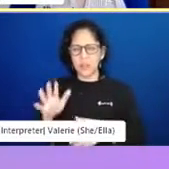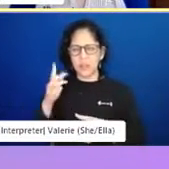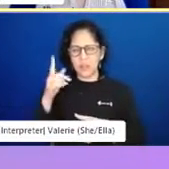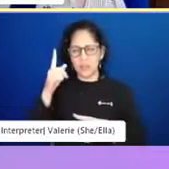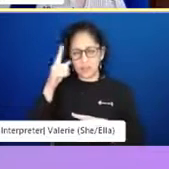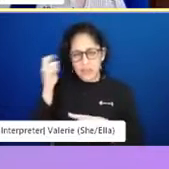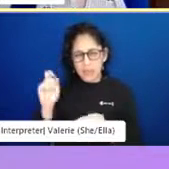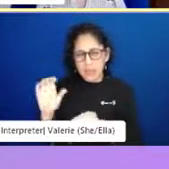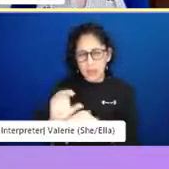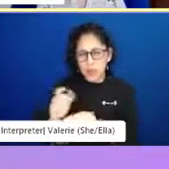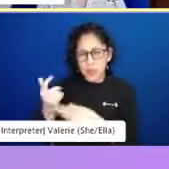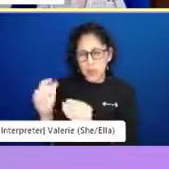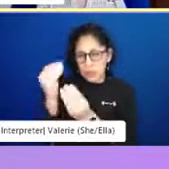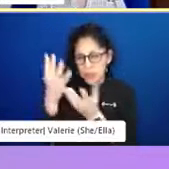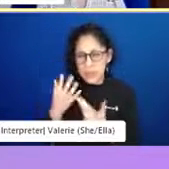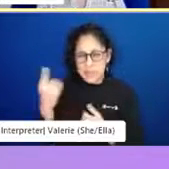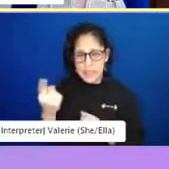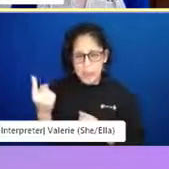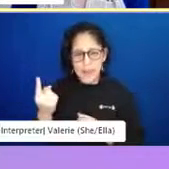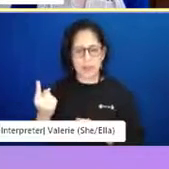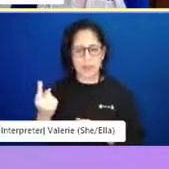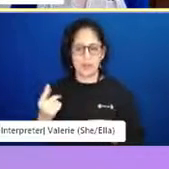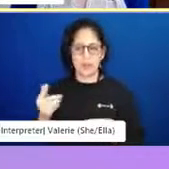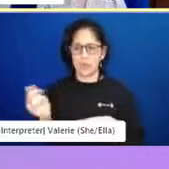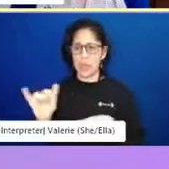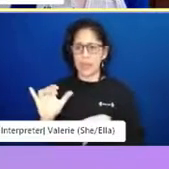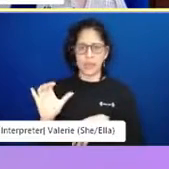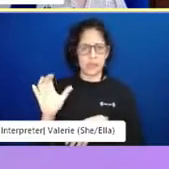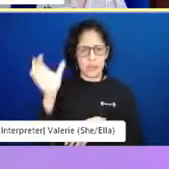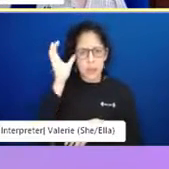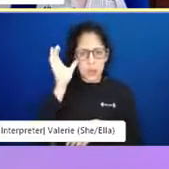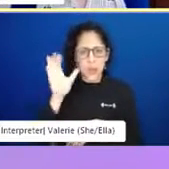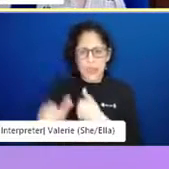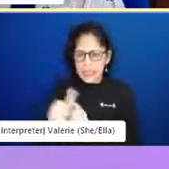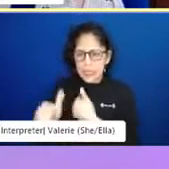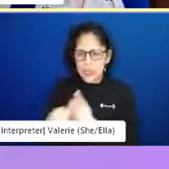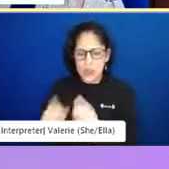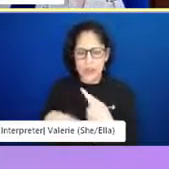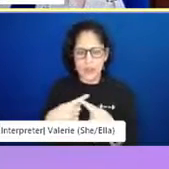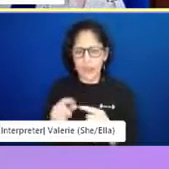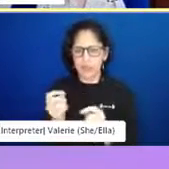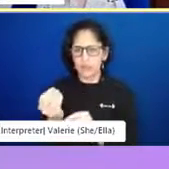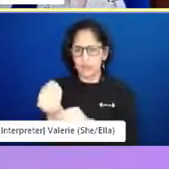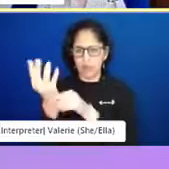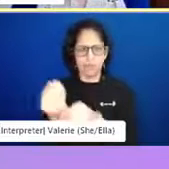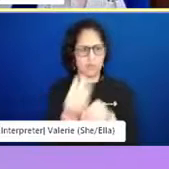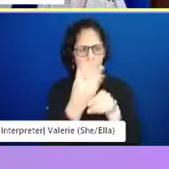me something like my computer isn't in danger or something and then what do I need to do something